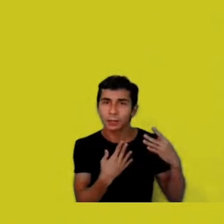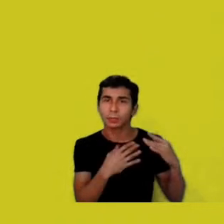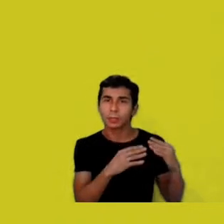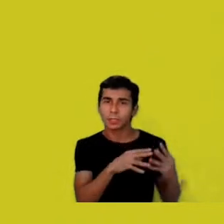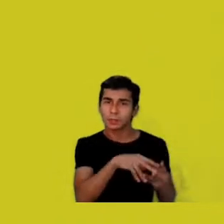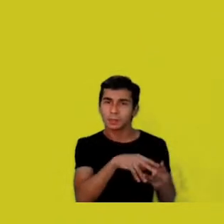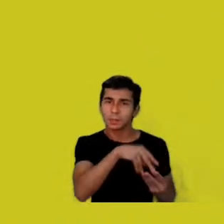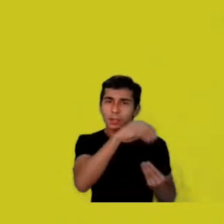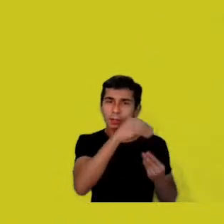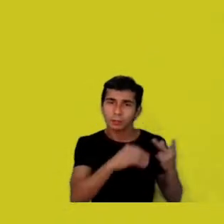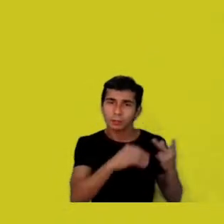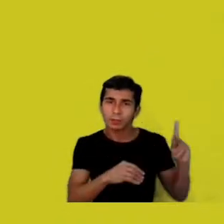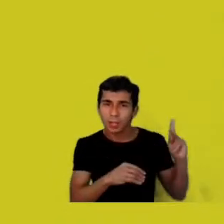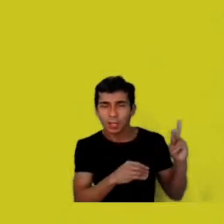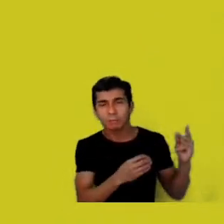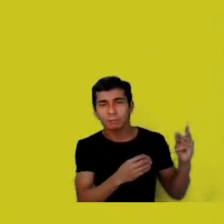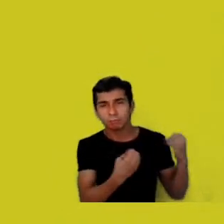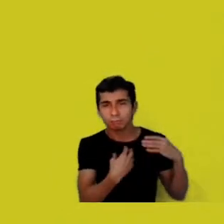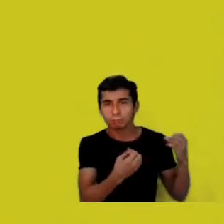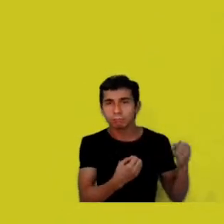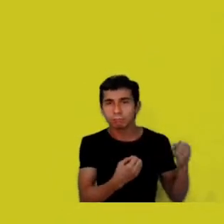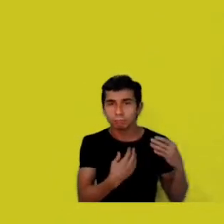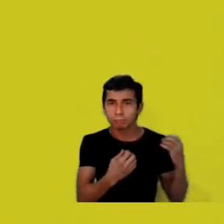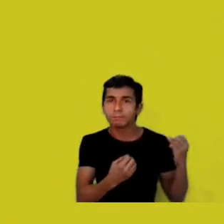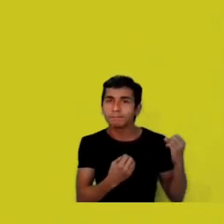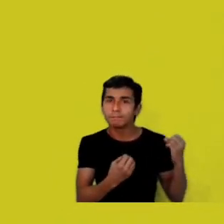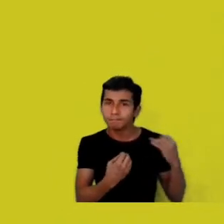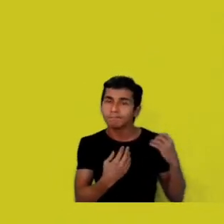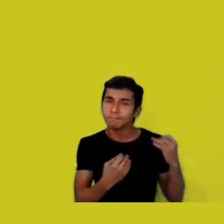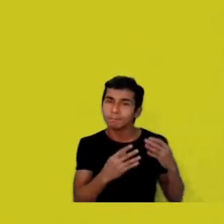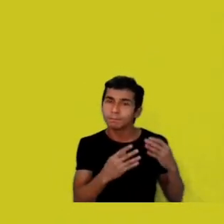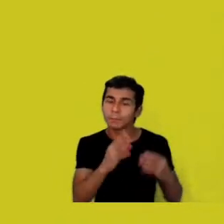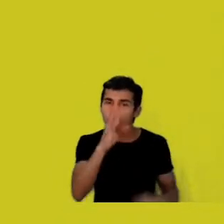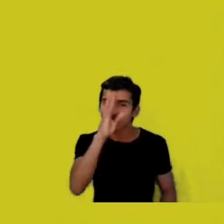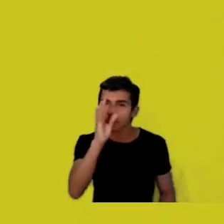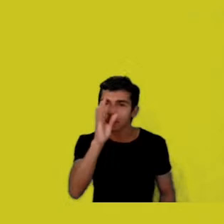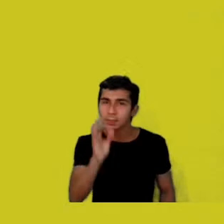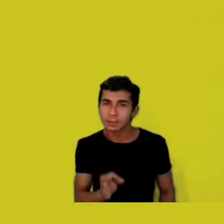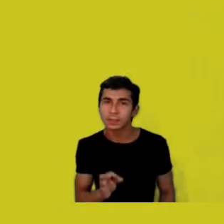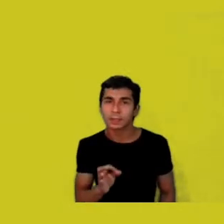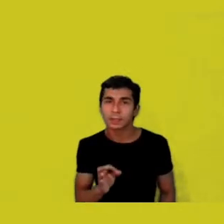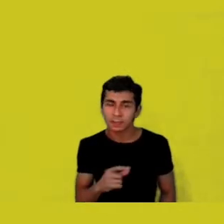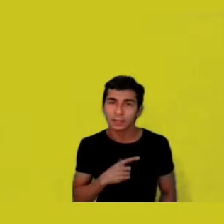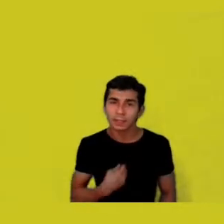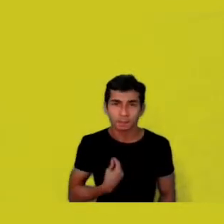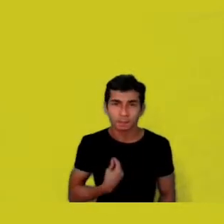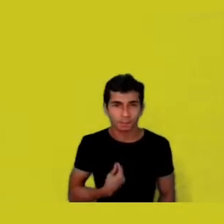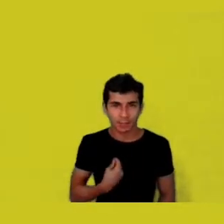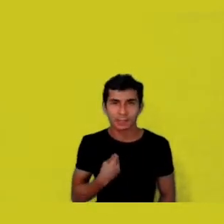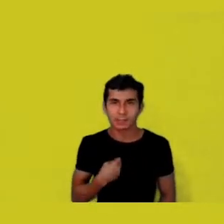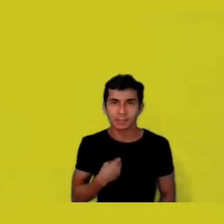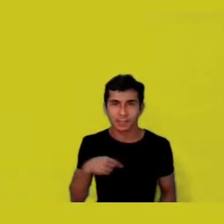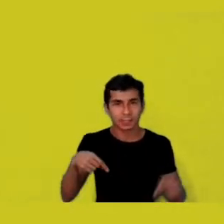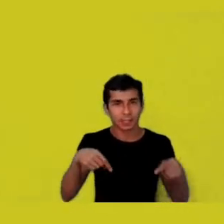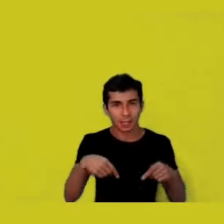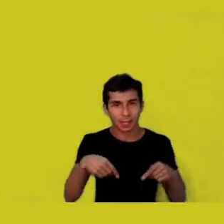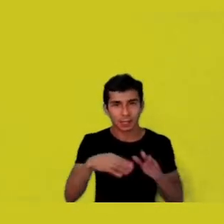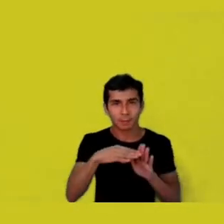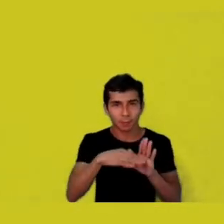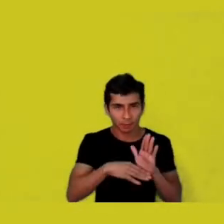who roam and certainly are here with us, not only in Opening the Yards,